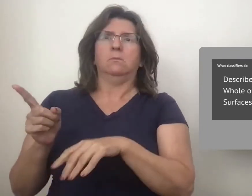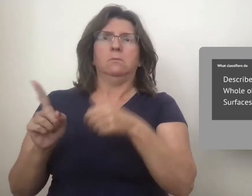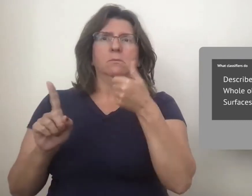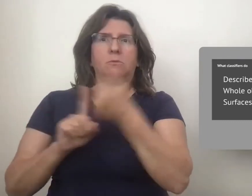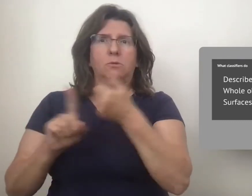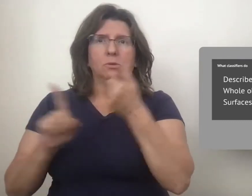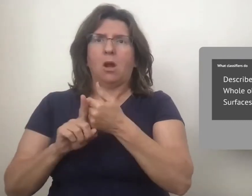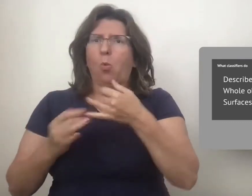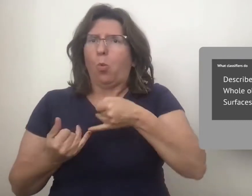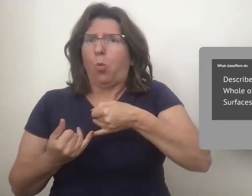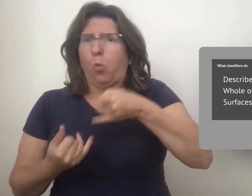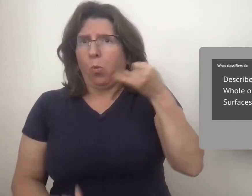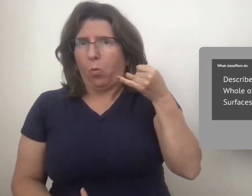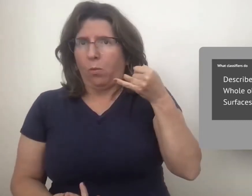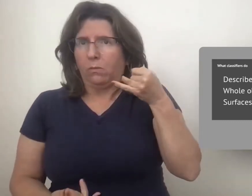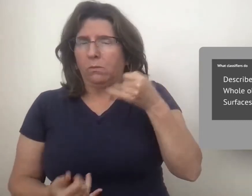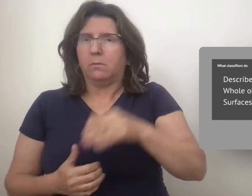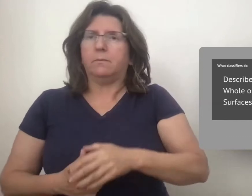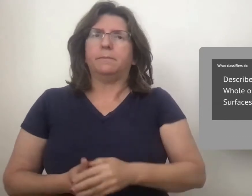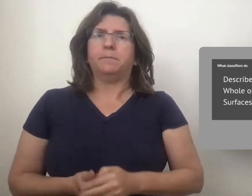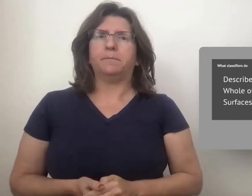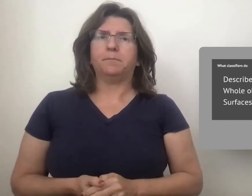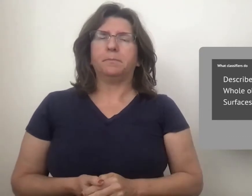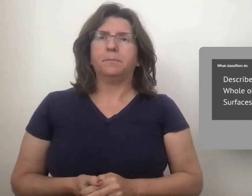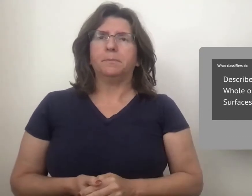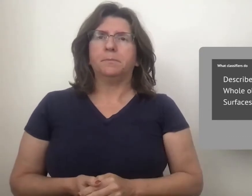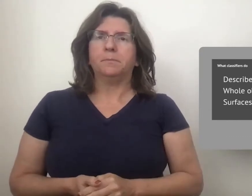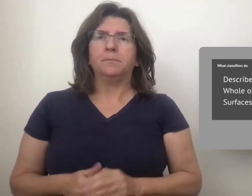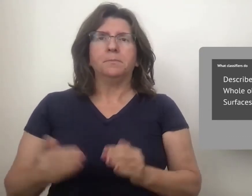In this case 'she's thin' and the meaning for 'thin' uses a classifier.